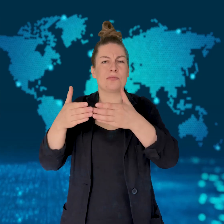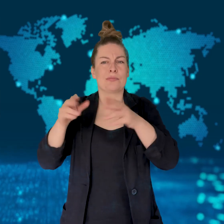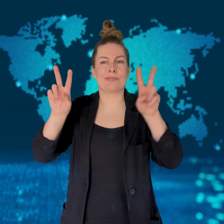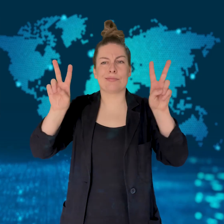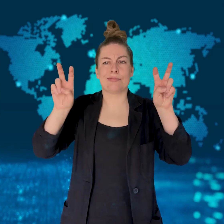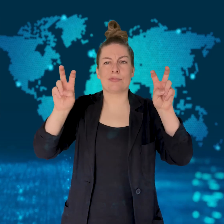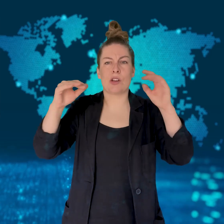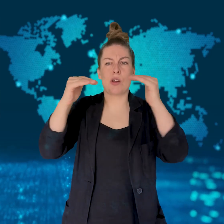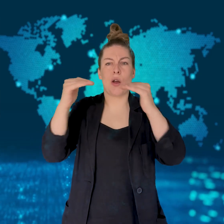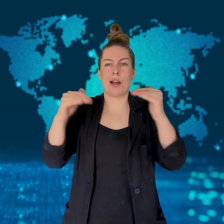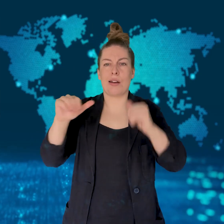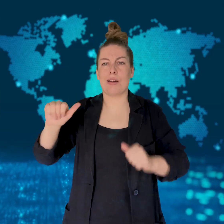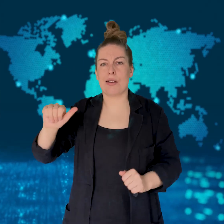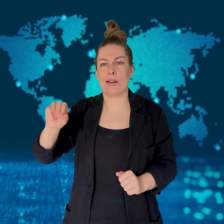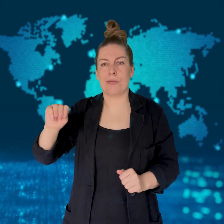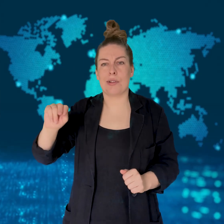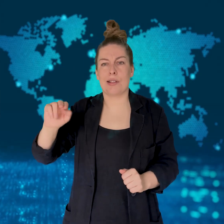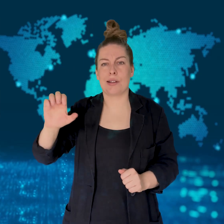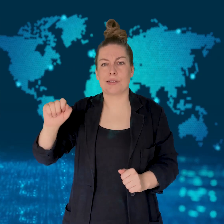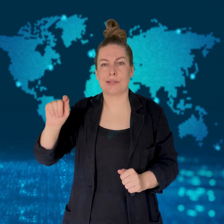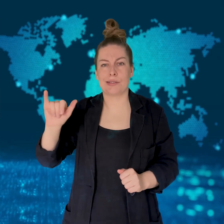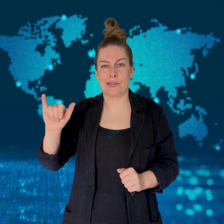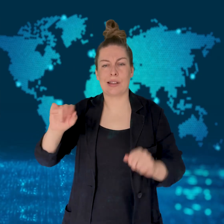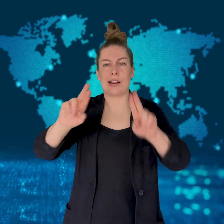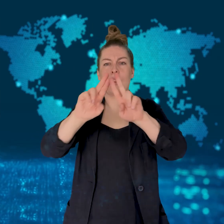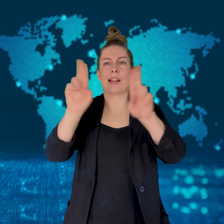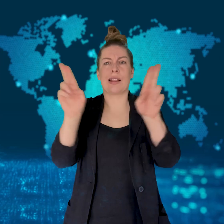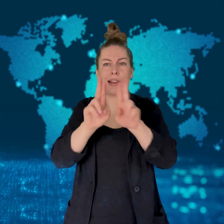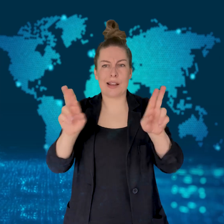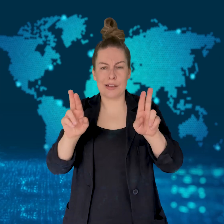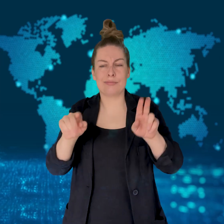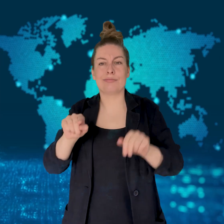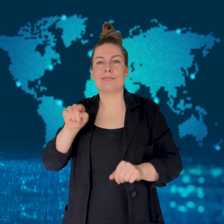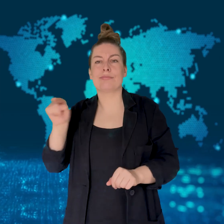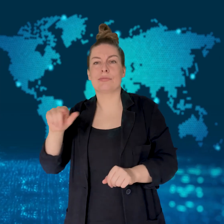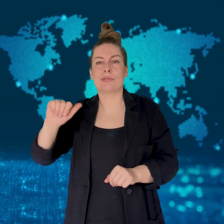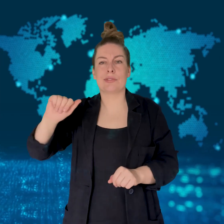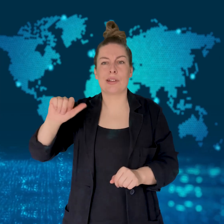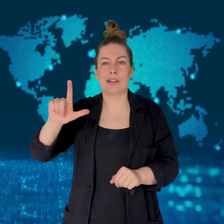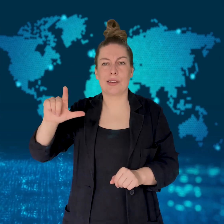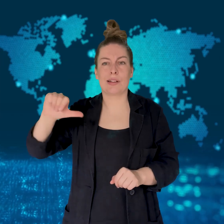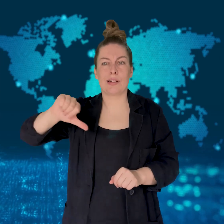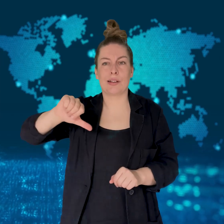Amnesty International and ALQST, both rights groups,